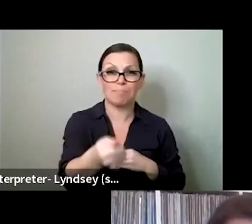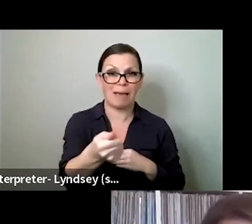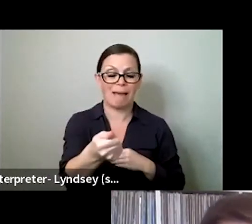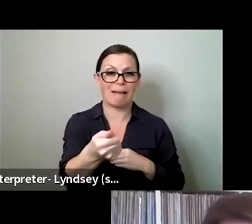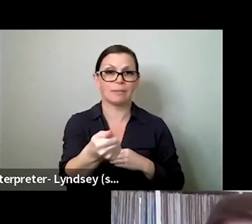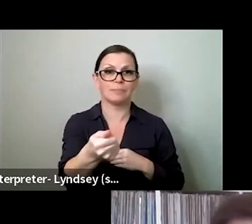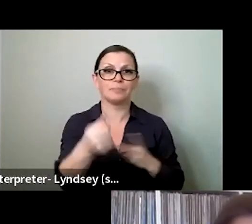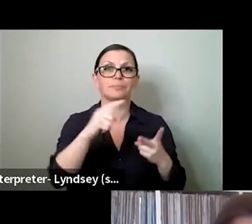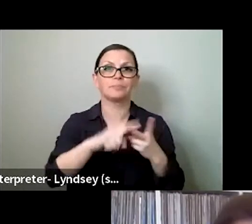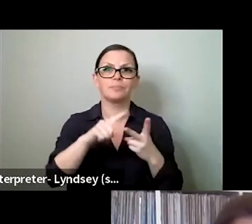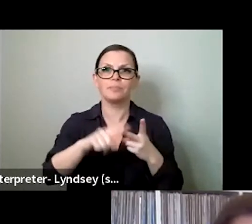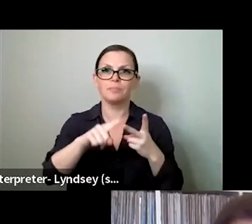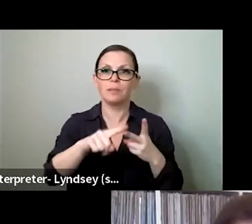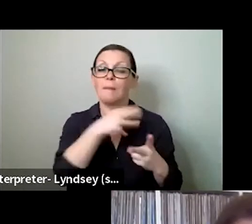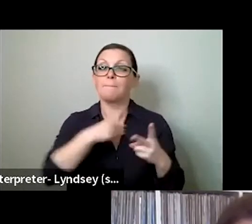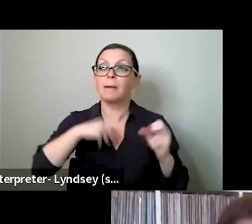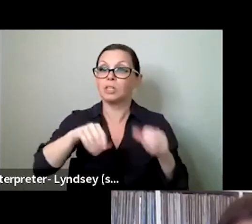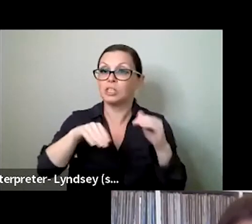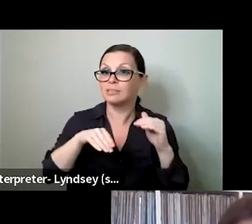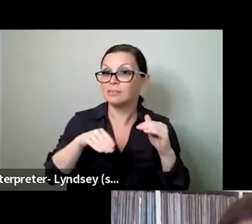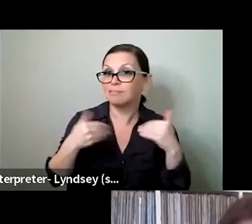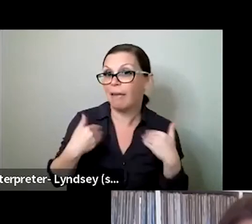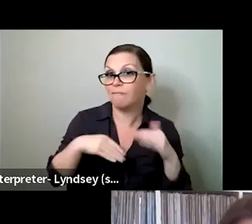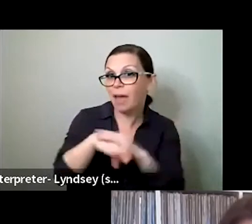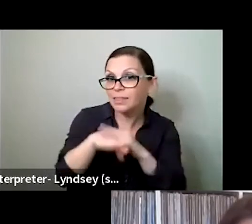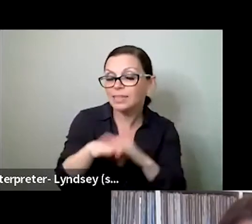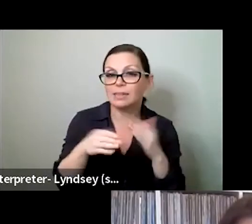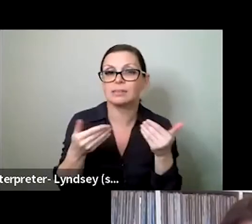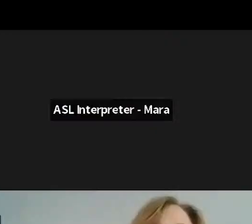and that they get access in supporting the union performers.